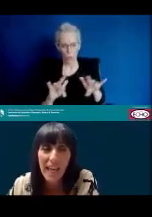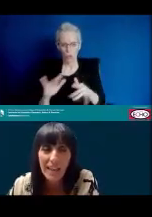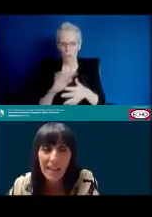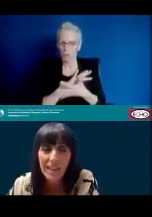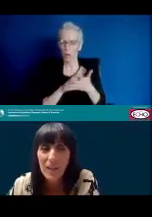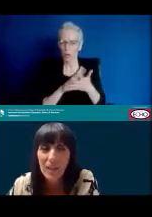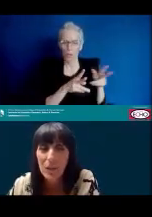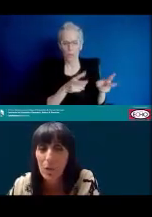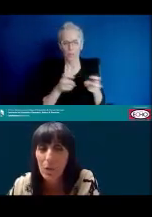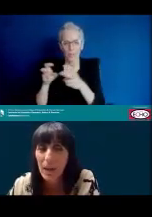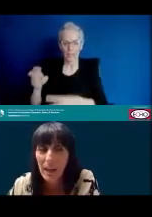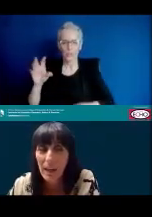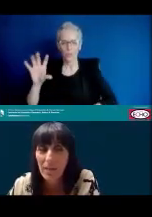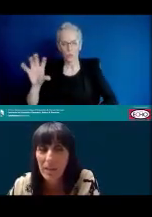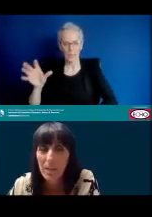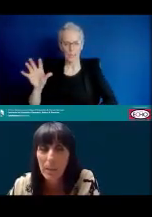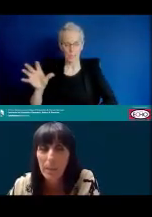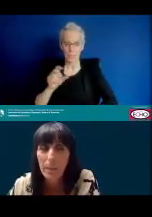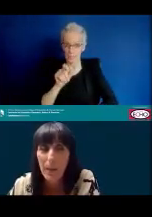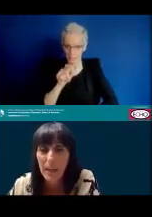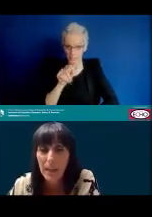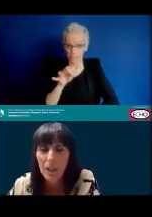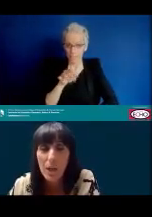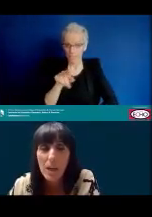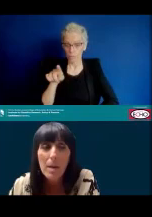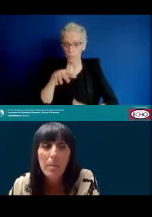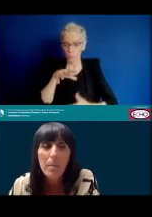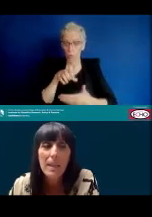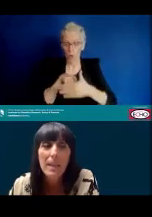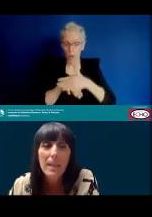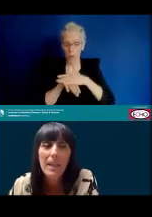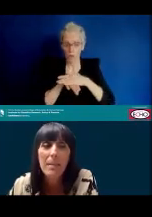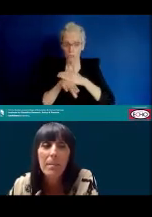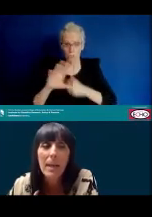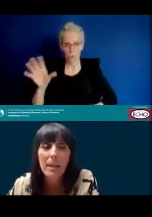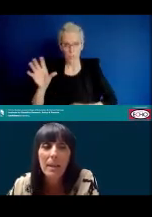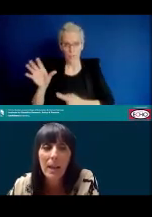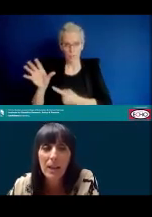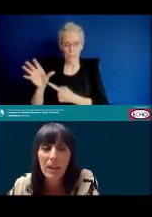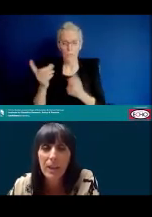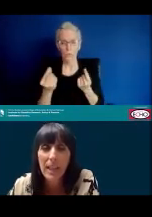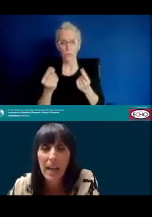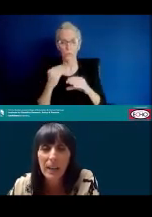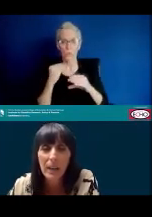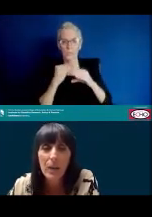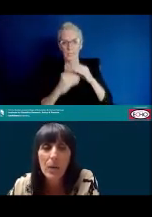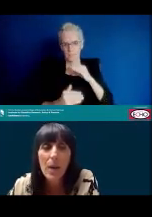access to our campus page. Please email early echo@usu.edu